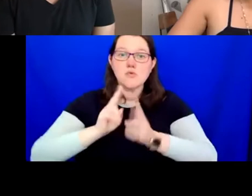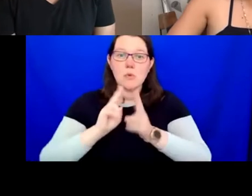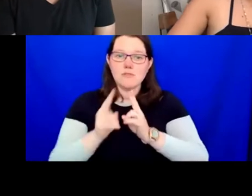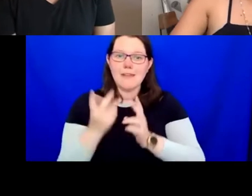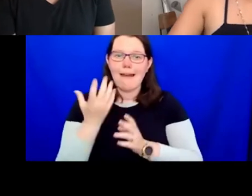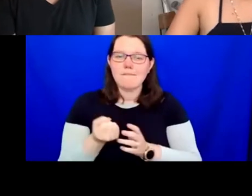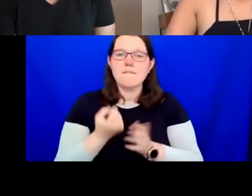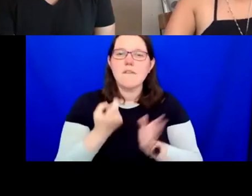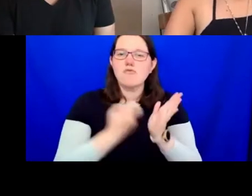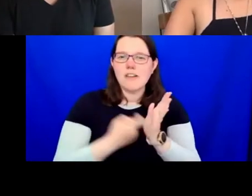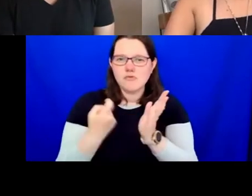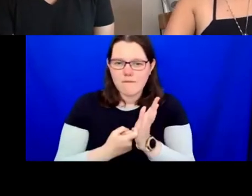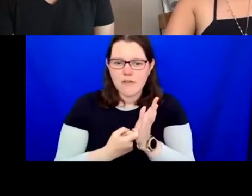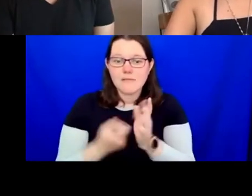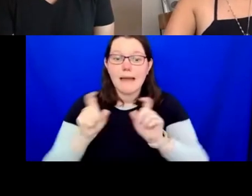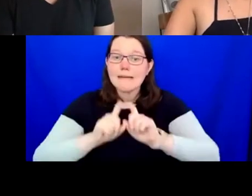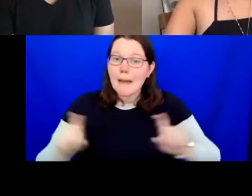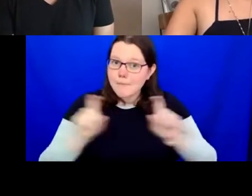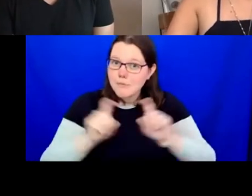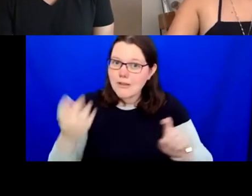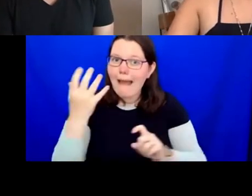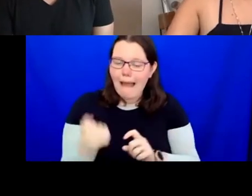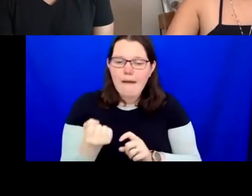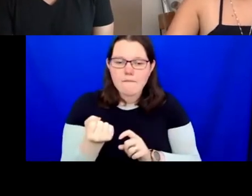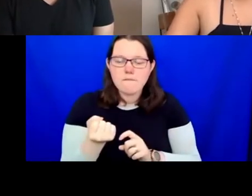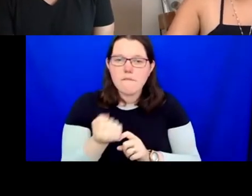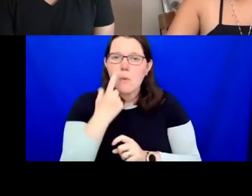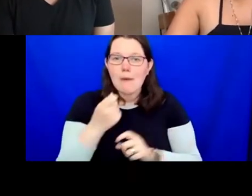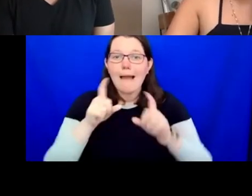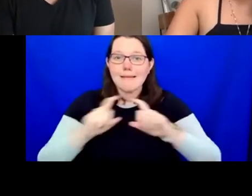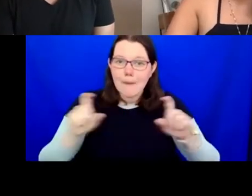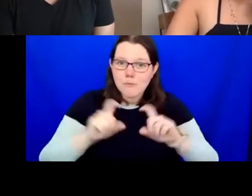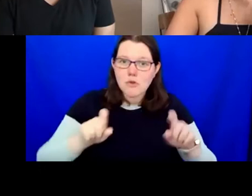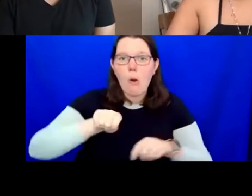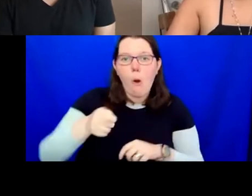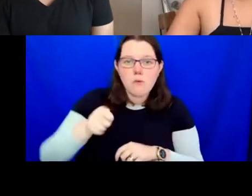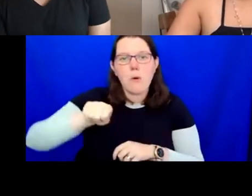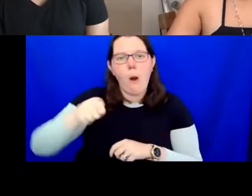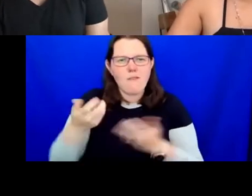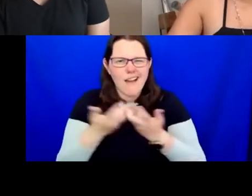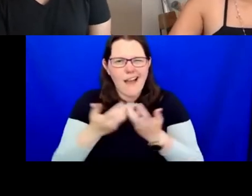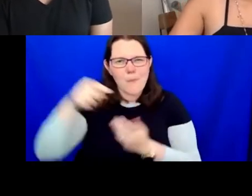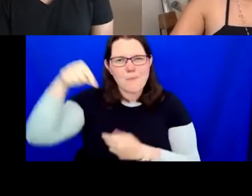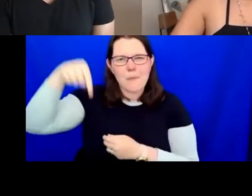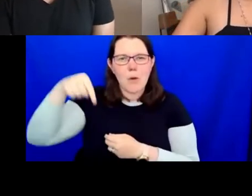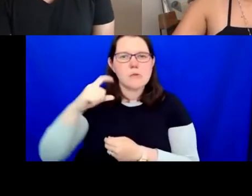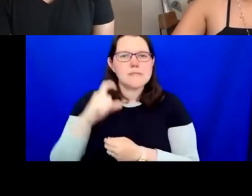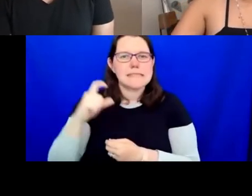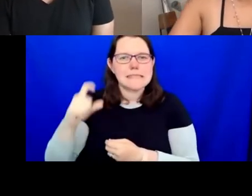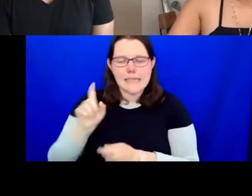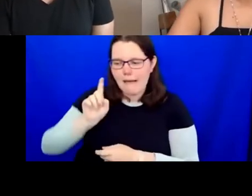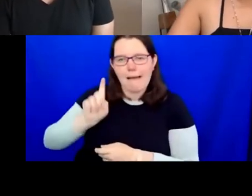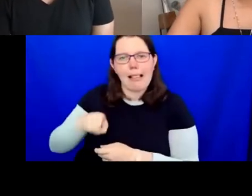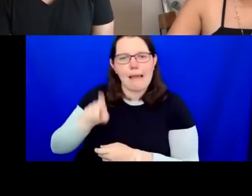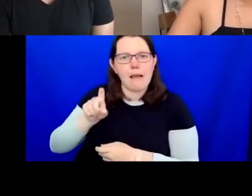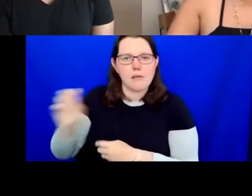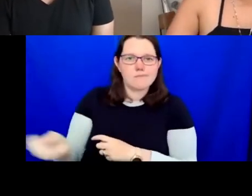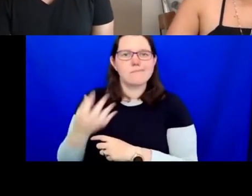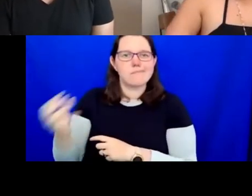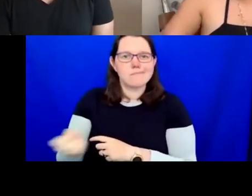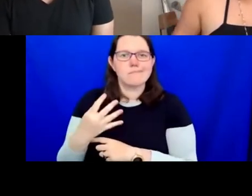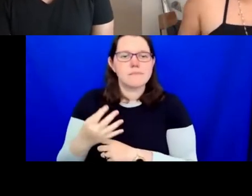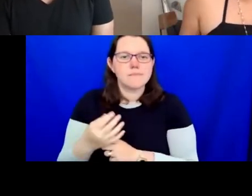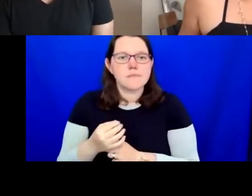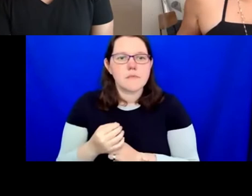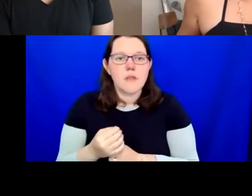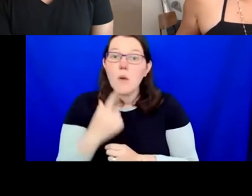Nicola Dutton from Stagetext. You can access the Closed Captions in your browser if you prefer,